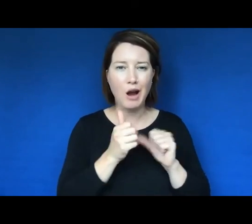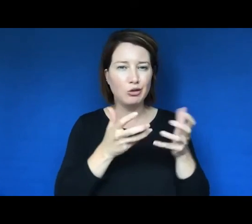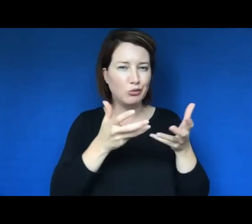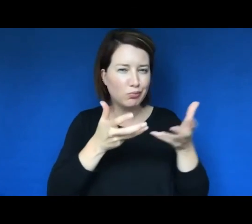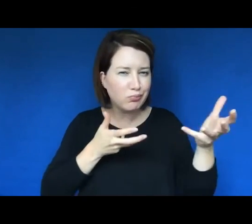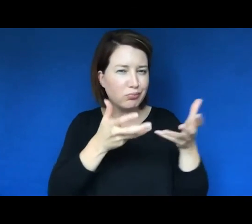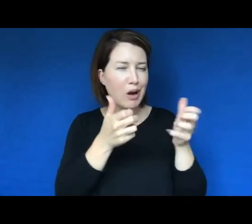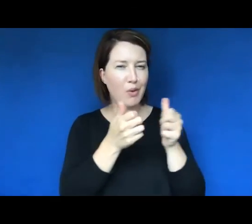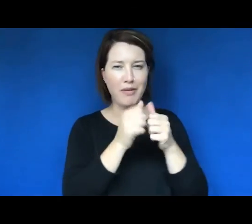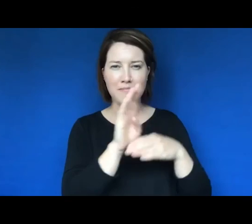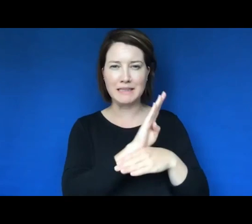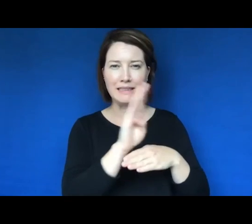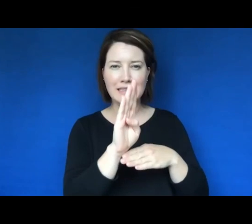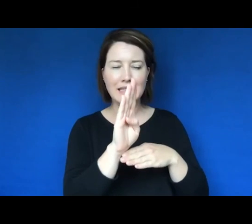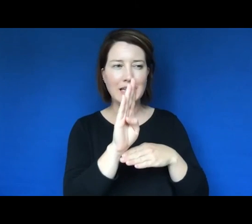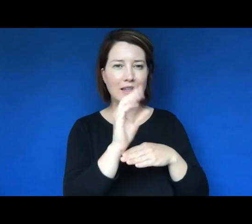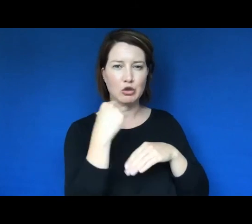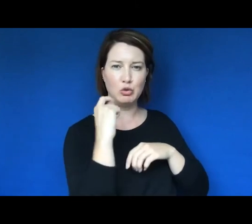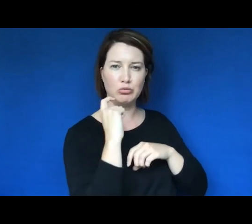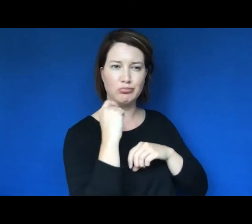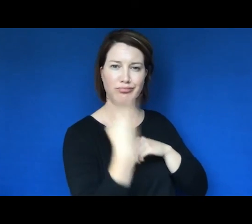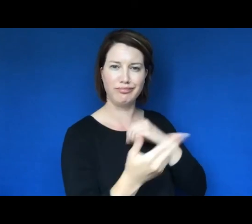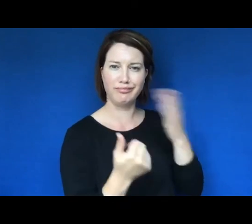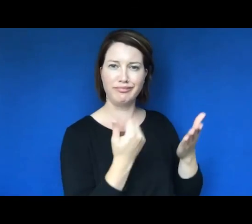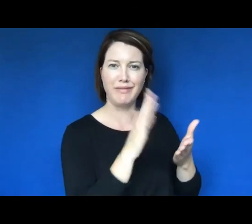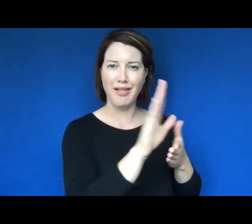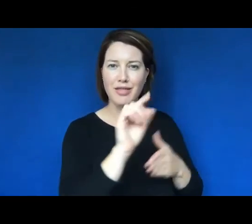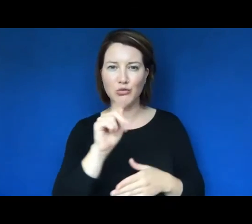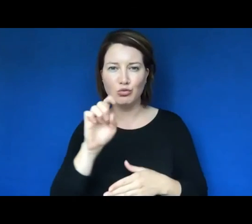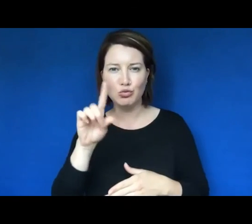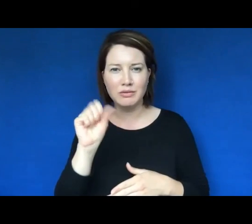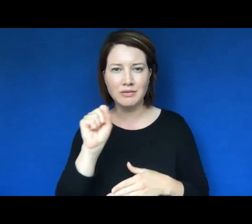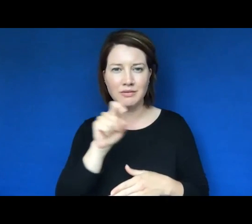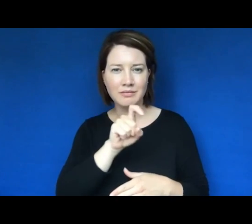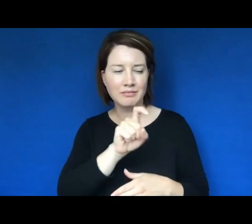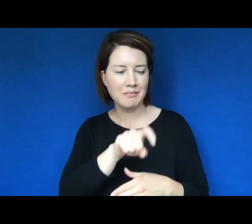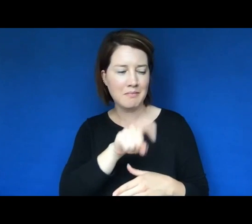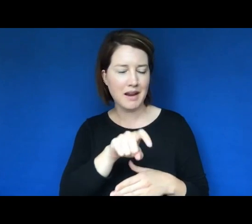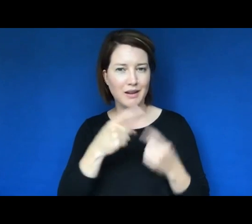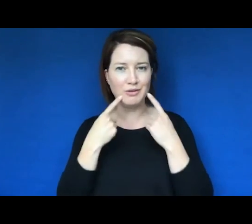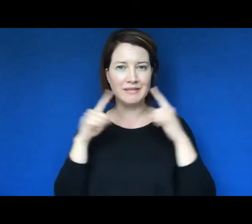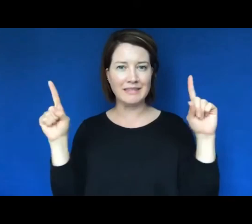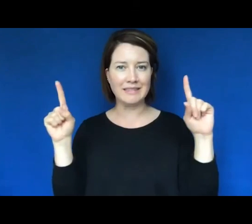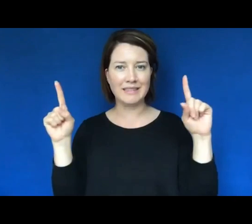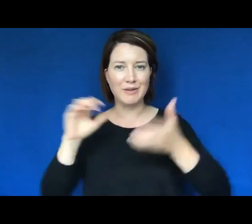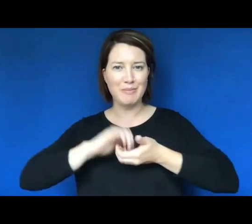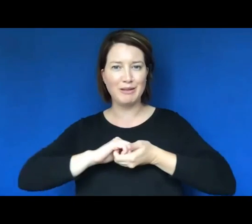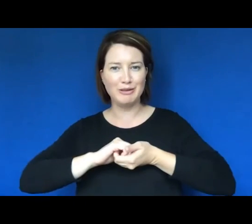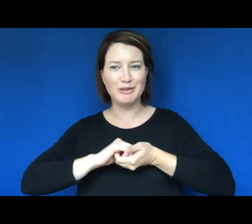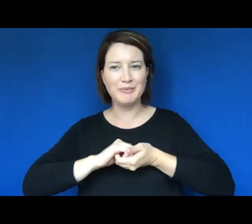that they need to successfully work with some folks who you are helping to get jobs.